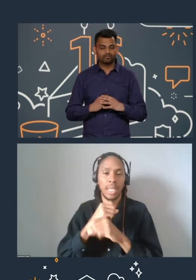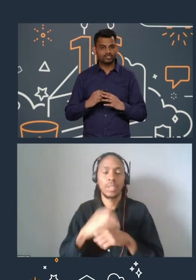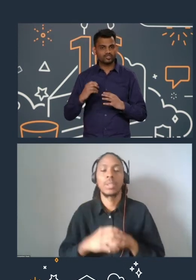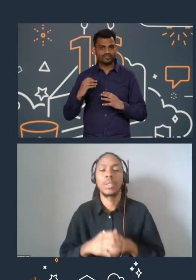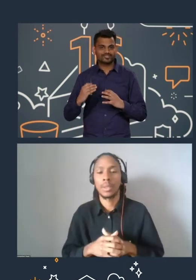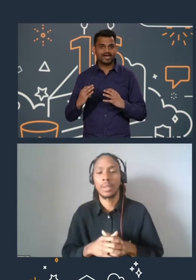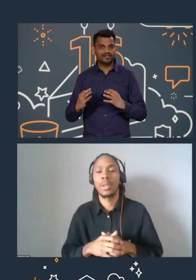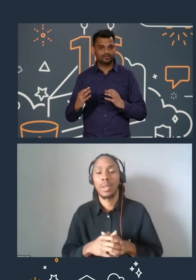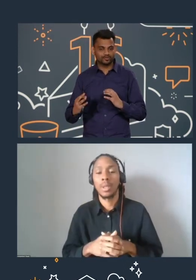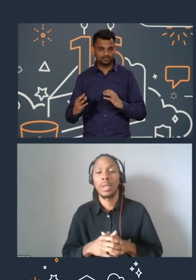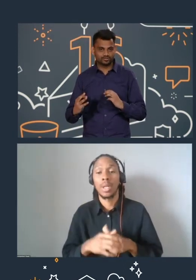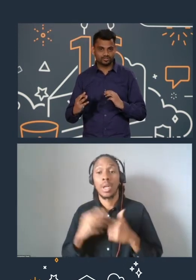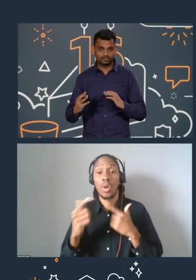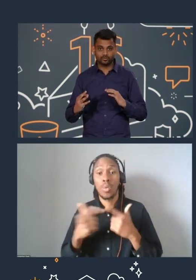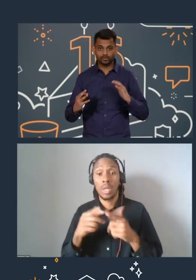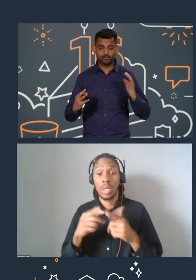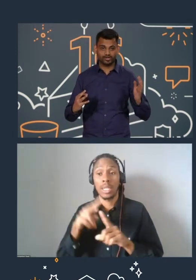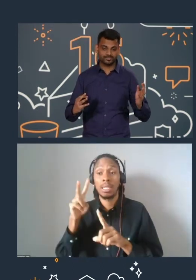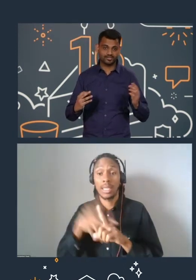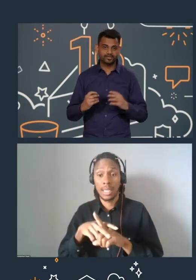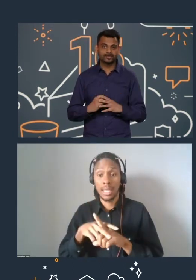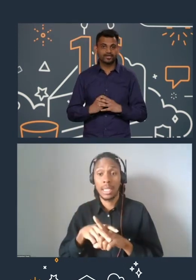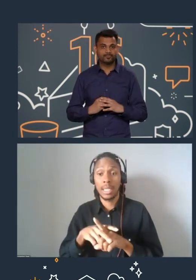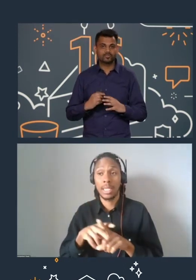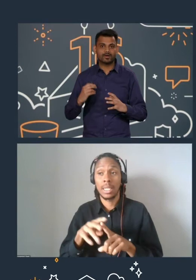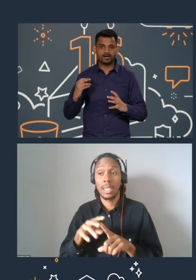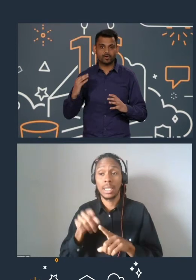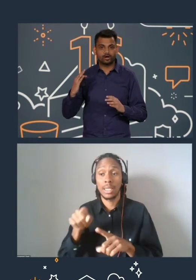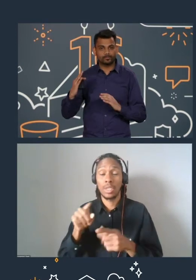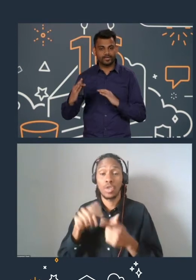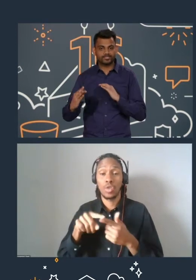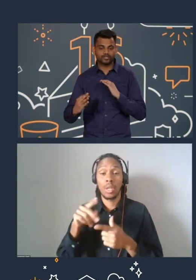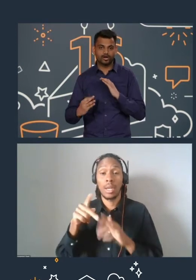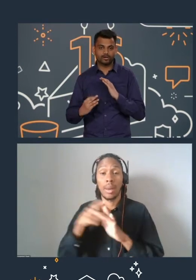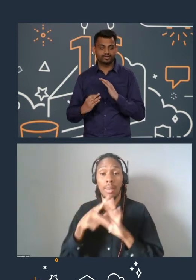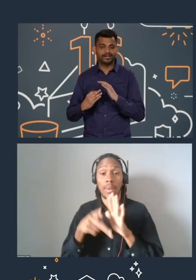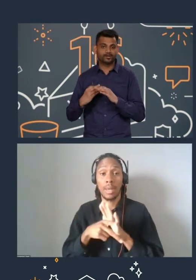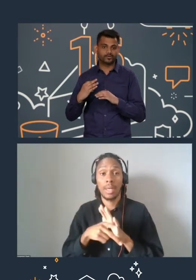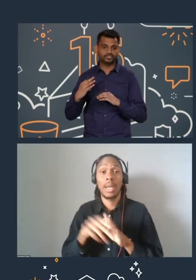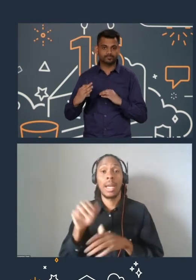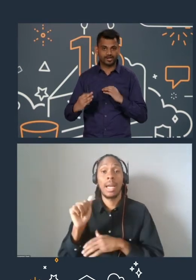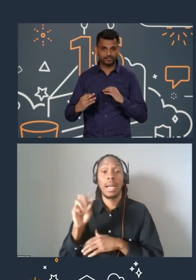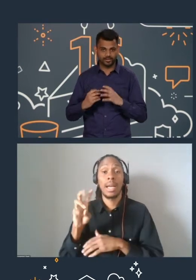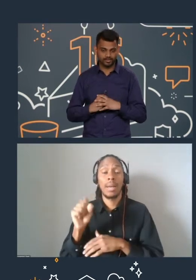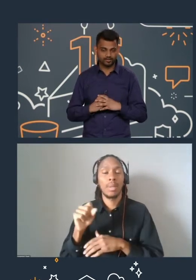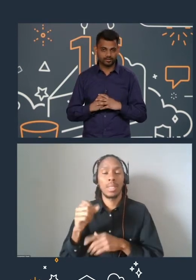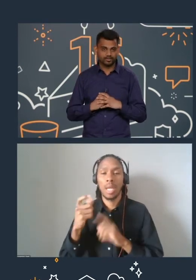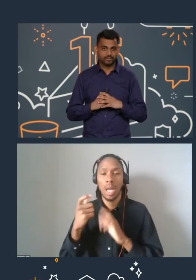Once you've assigned your resources to your policy, AWS Backup automates your data protection management.